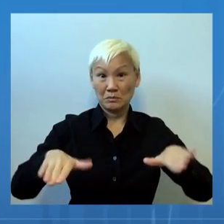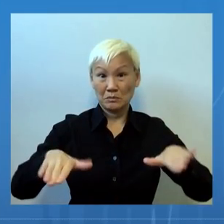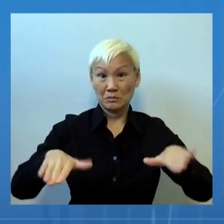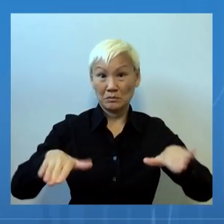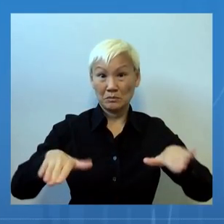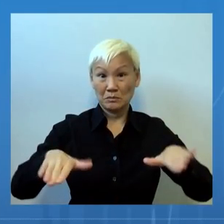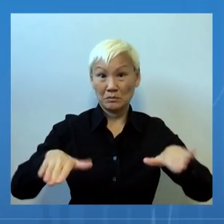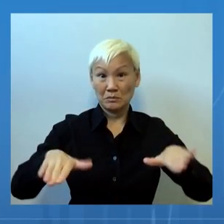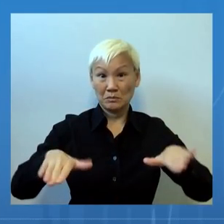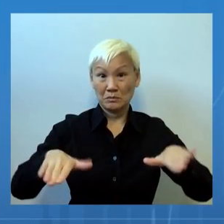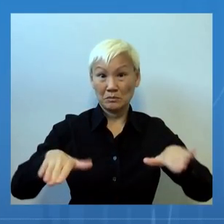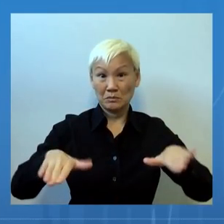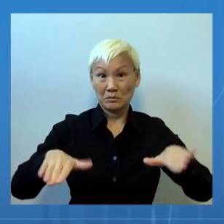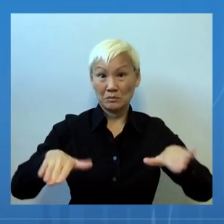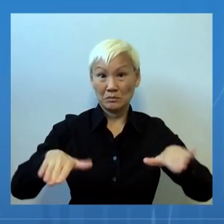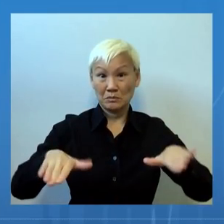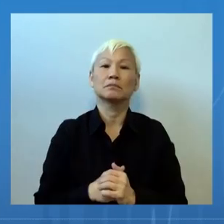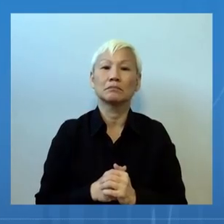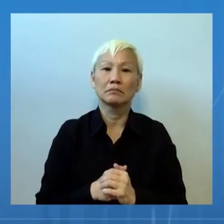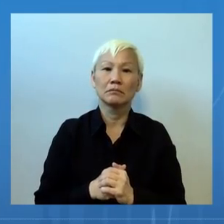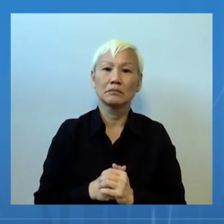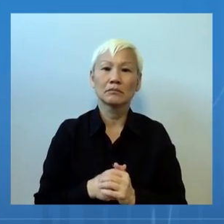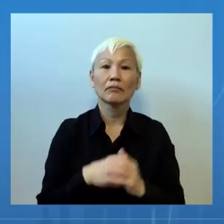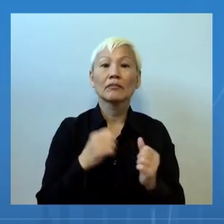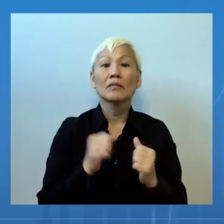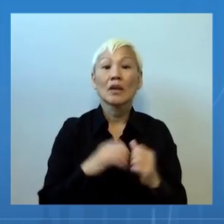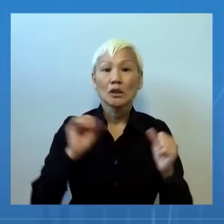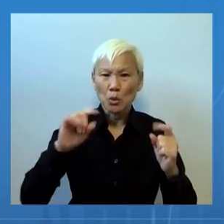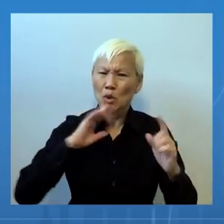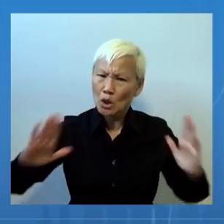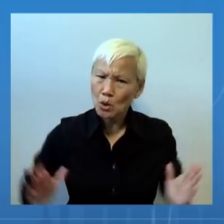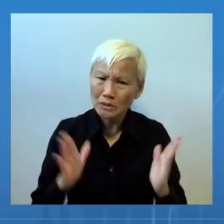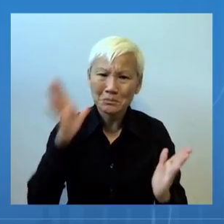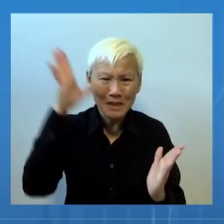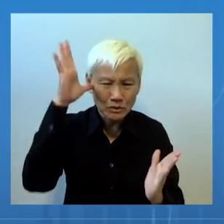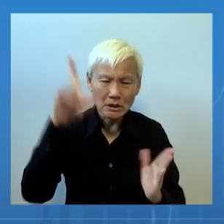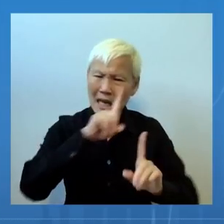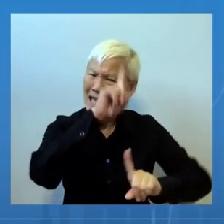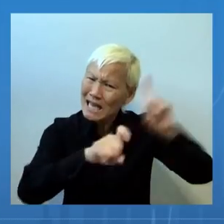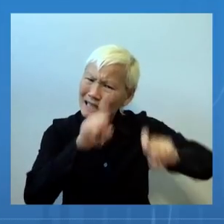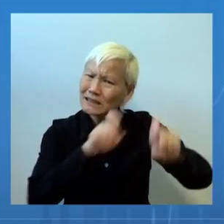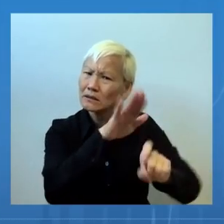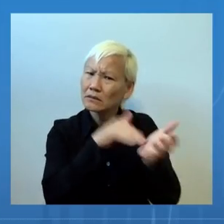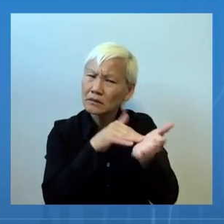and I would encourage parents to ask questions as they consider the benefits of vaccinating their children.